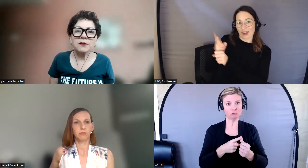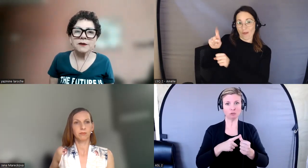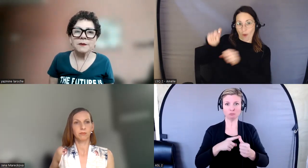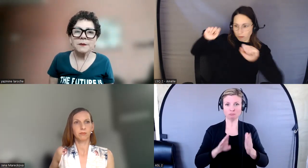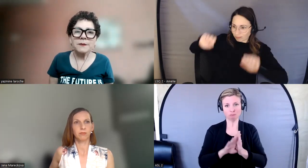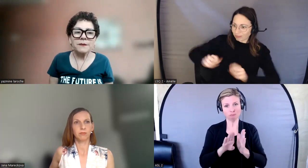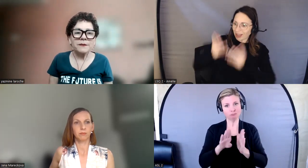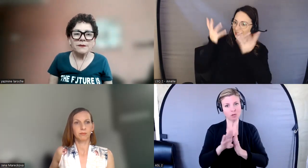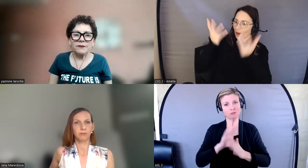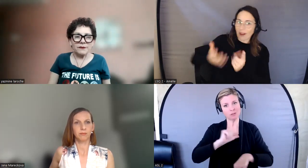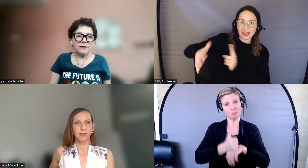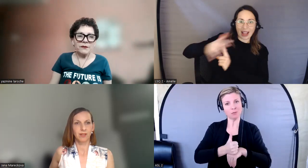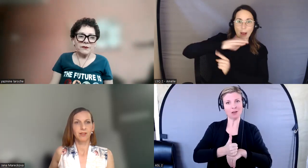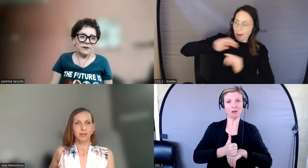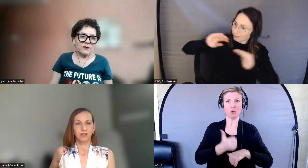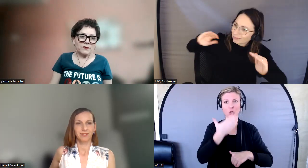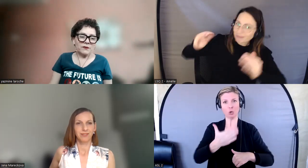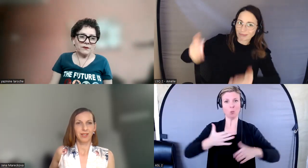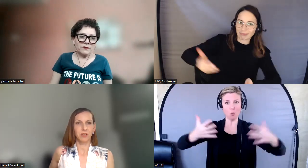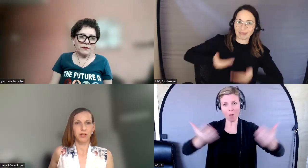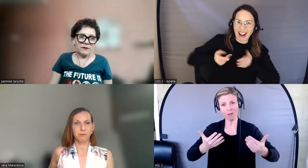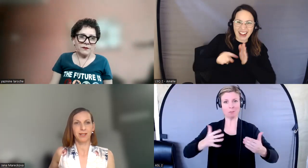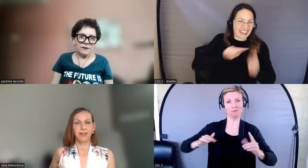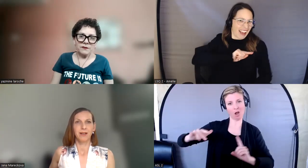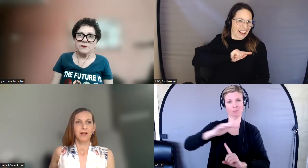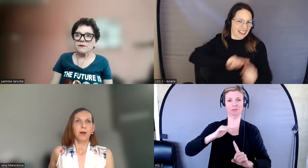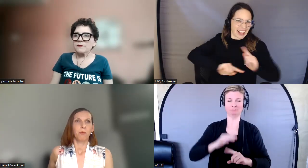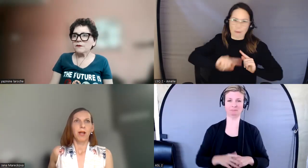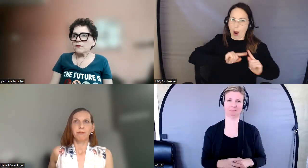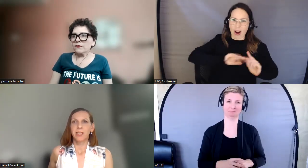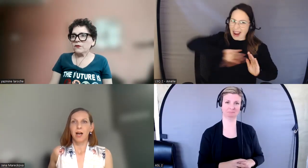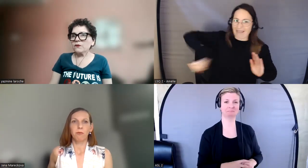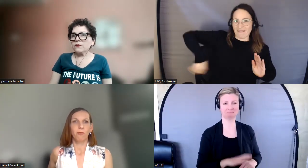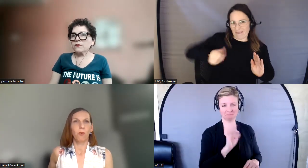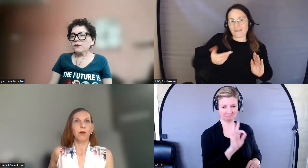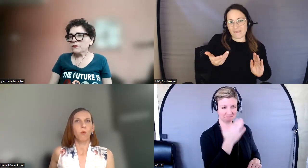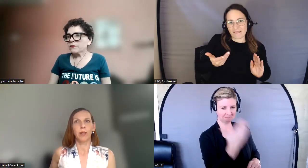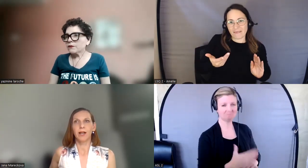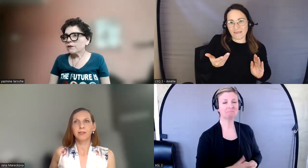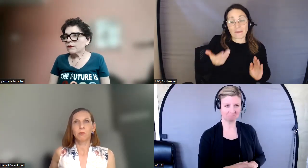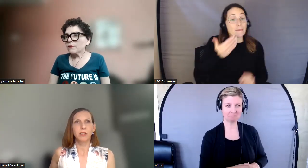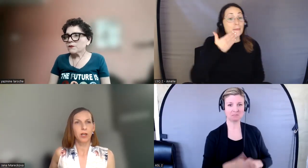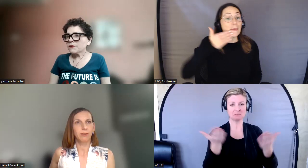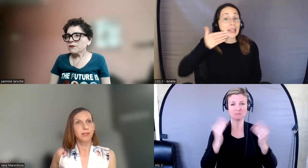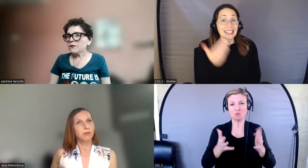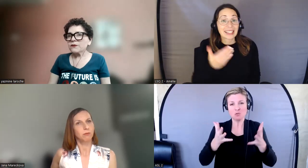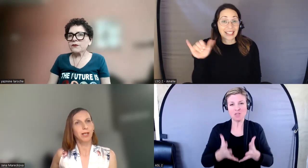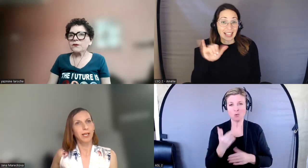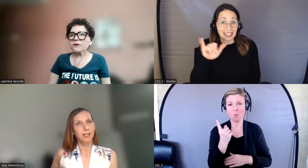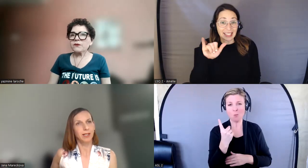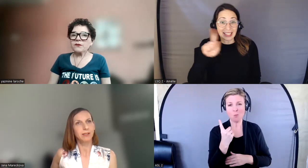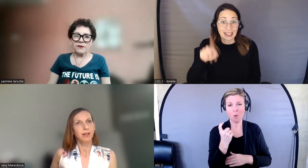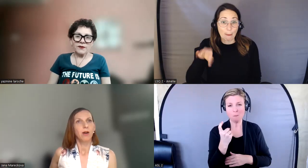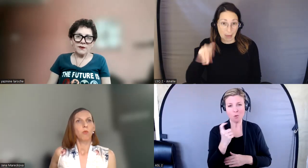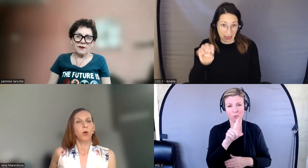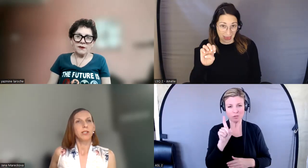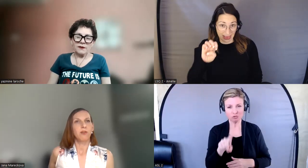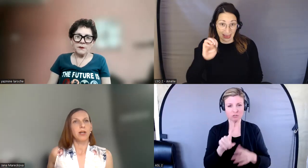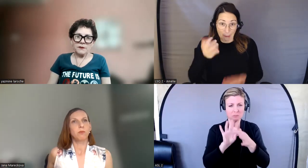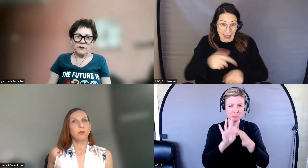thank you Yasmine we'll have time for one last question it's related what advice would